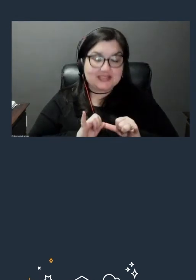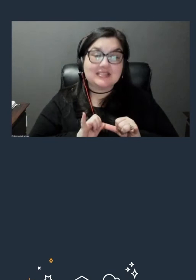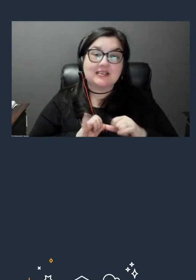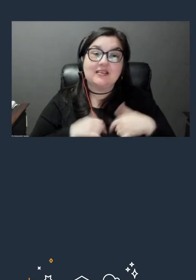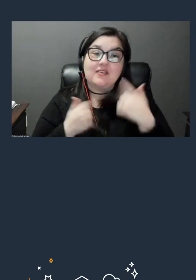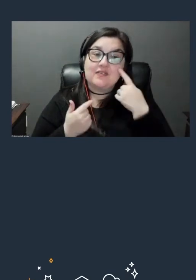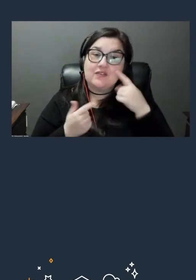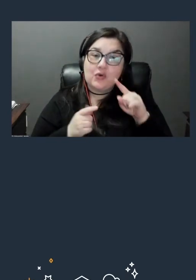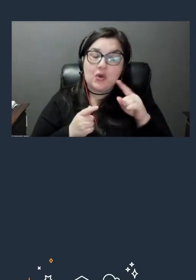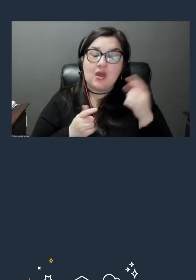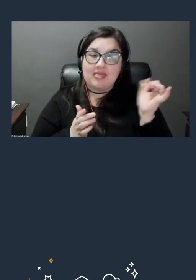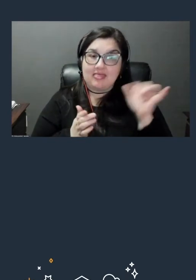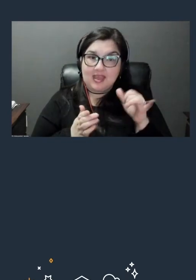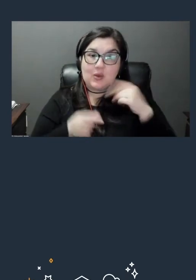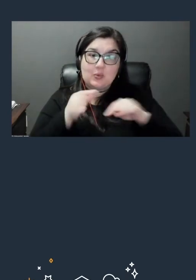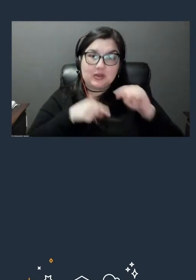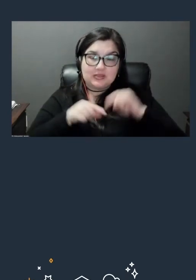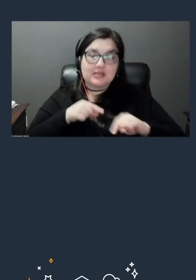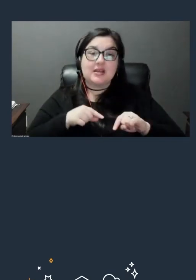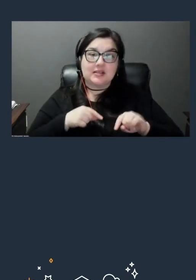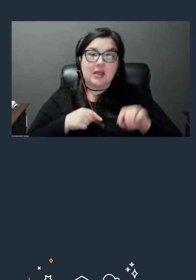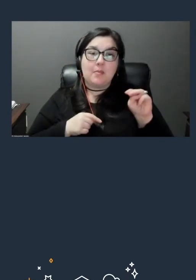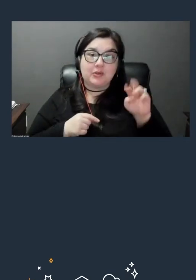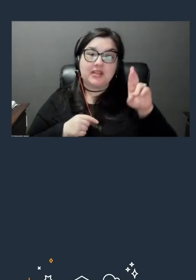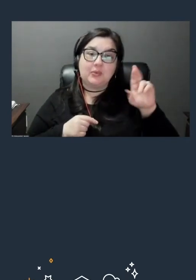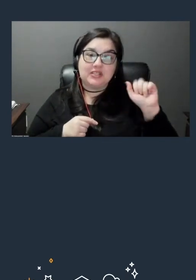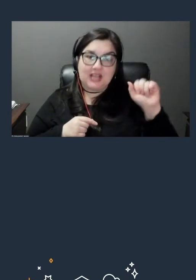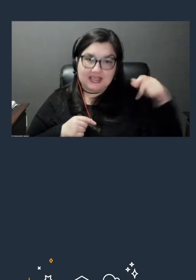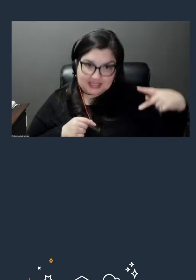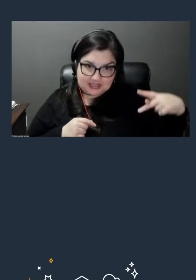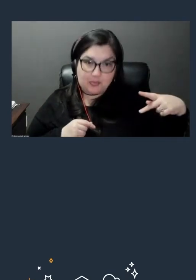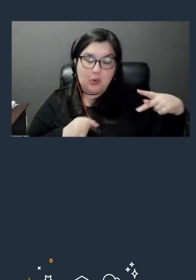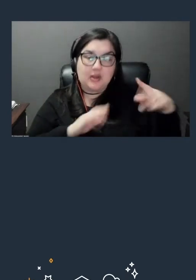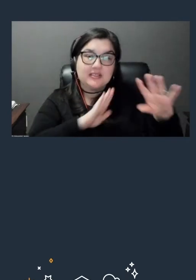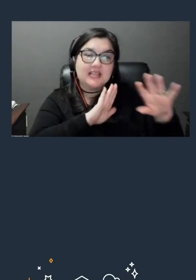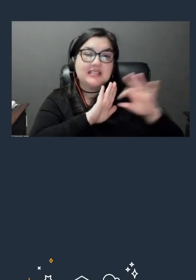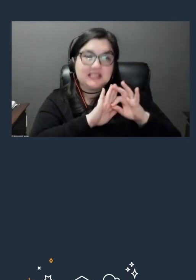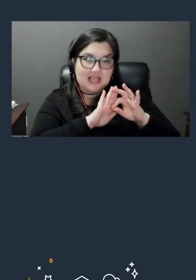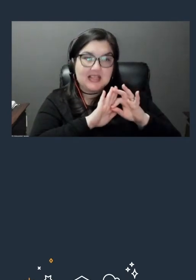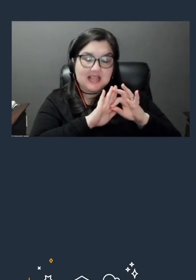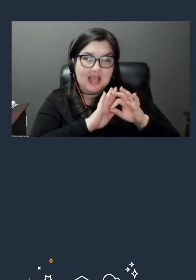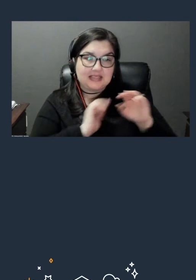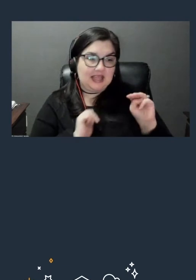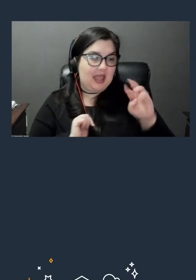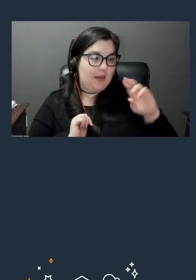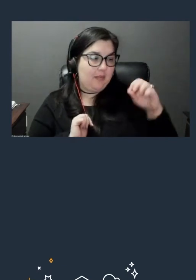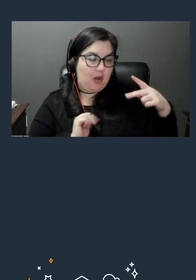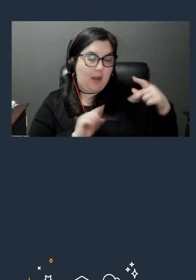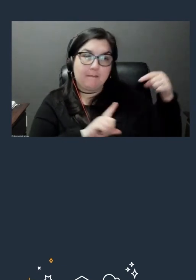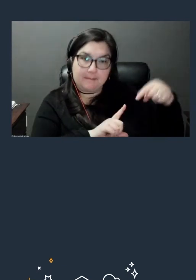to multi-region access point and select this MRAP from here and switch to replication tab.